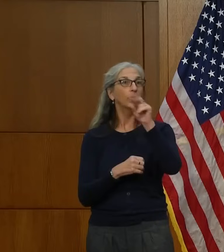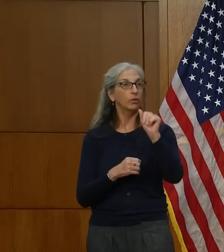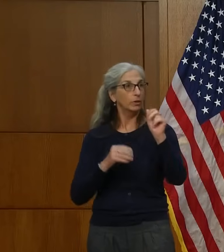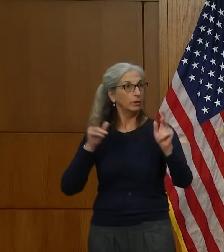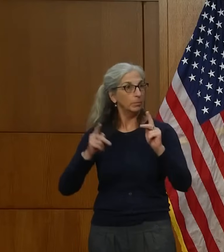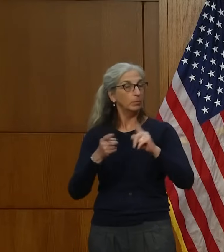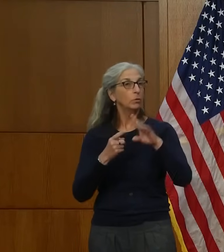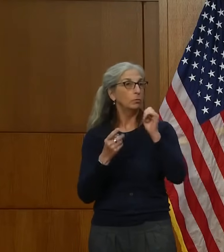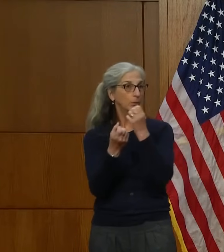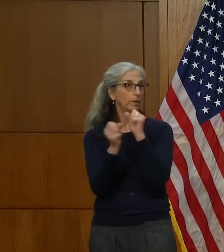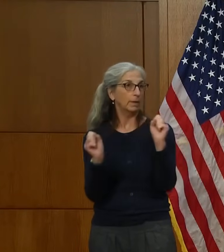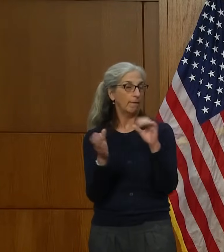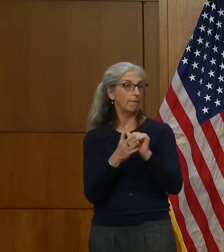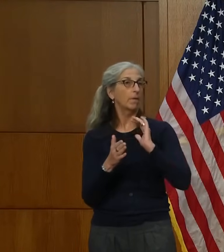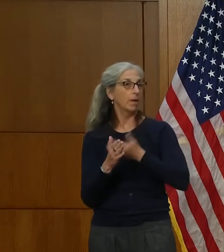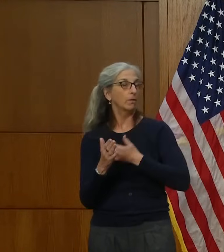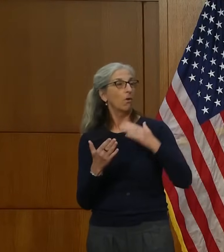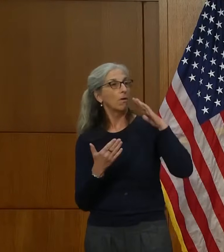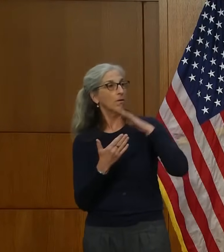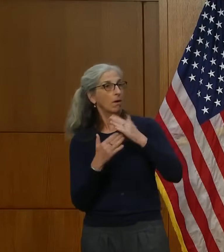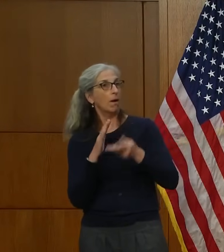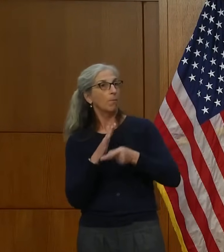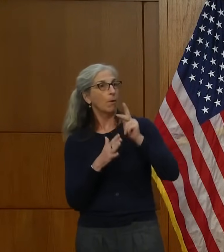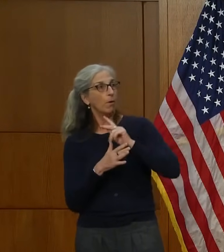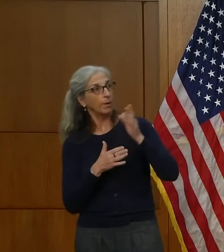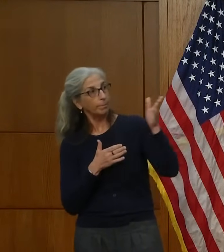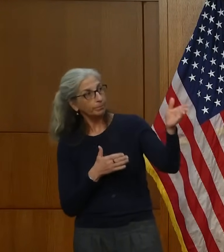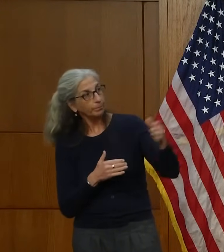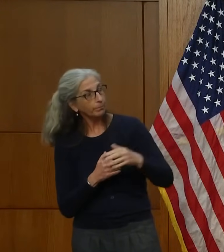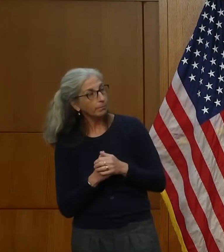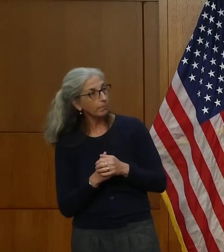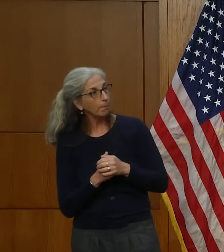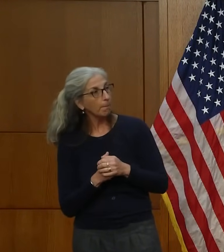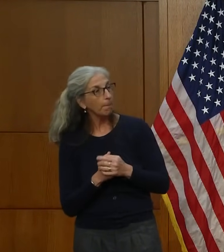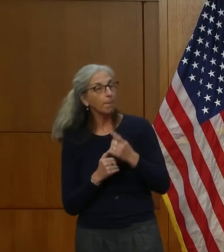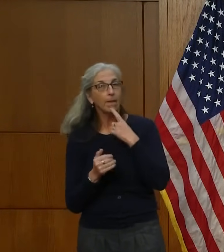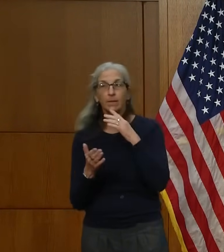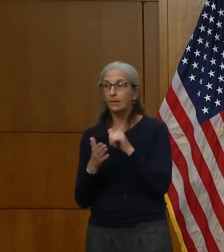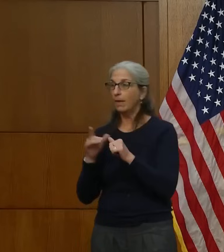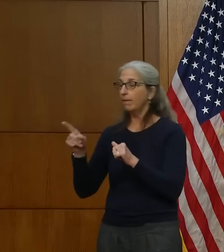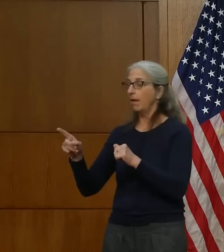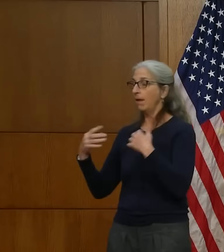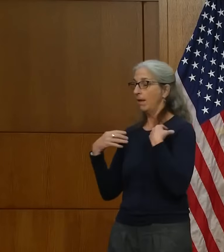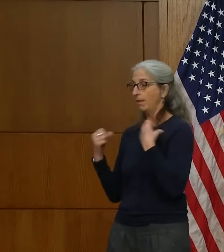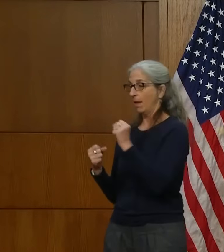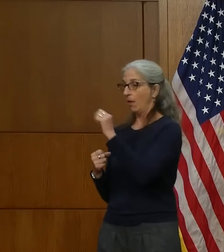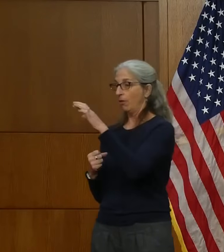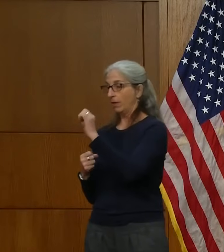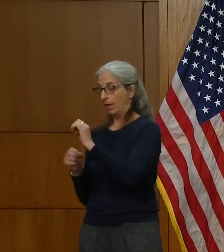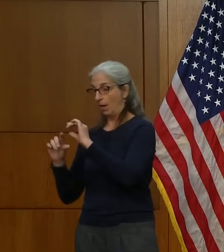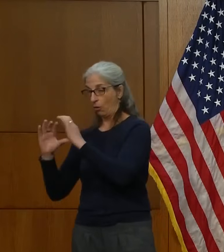RESPONSIBILITY IS TO KEEP VIRGINIAN SAFE, AND THAT'S WHAT